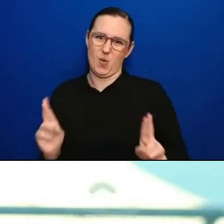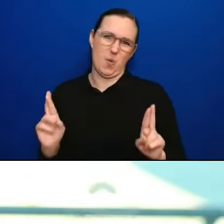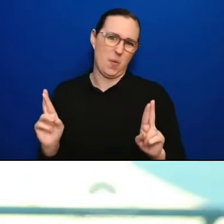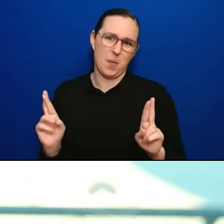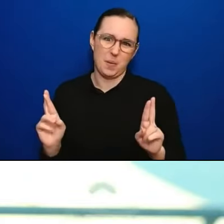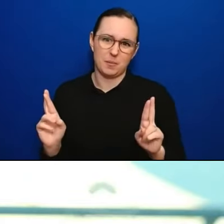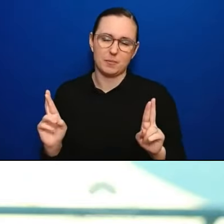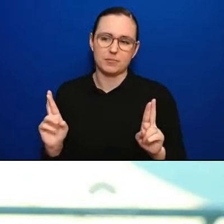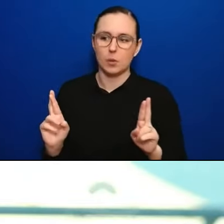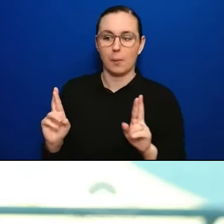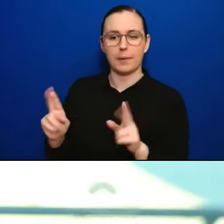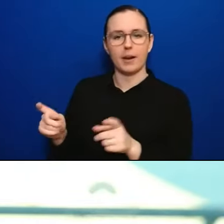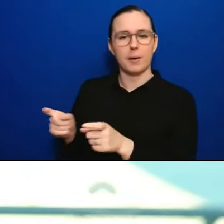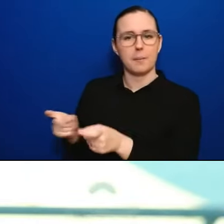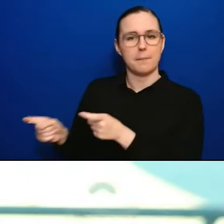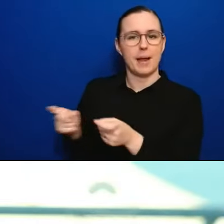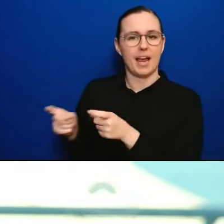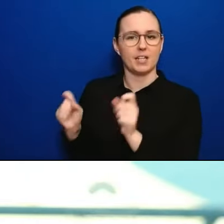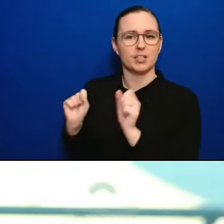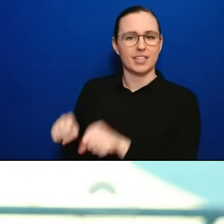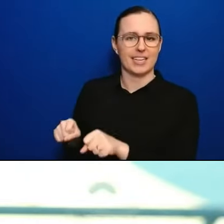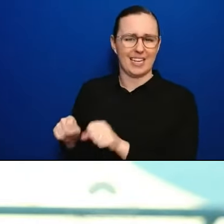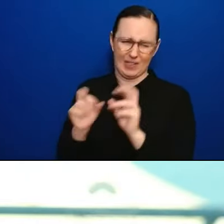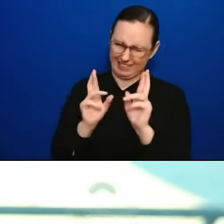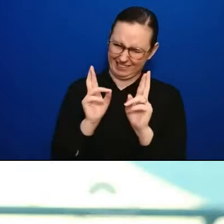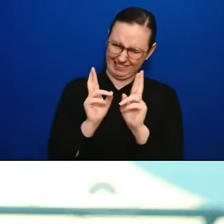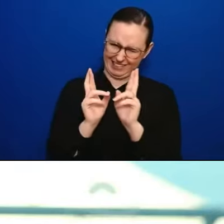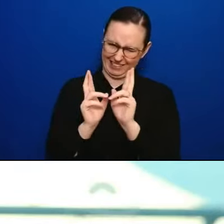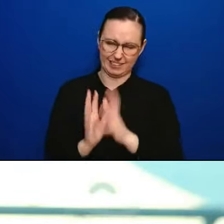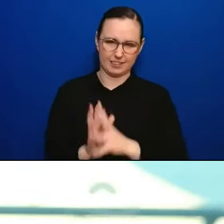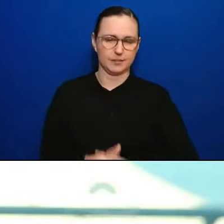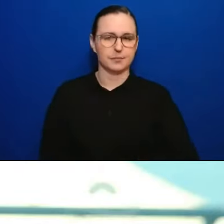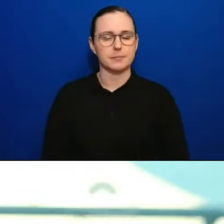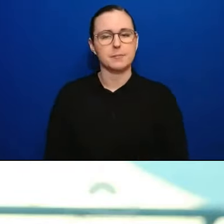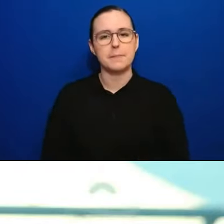have good protection from the booster doses of vaccine that